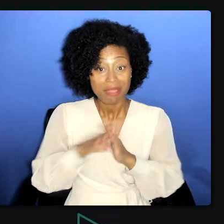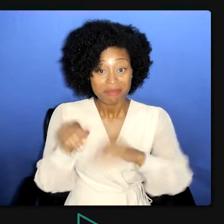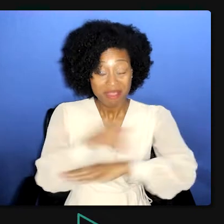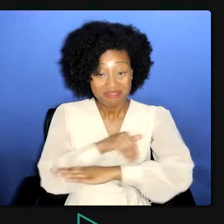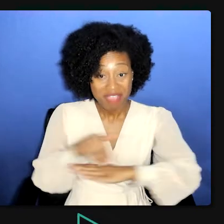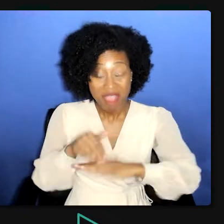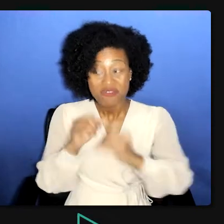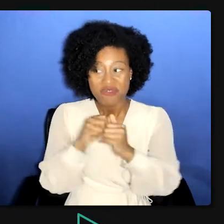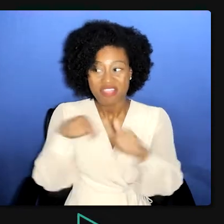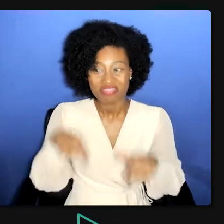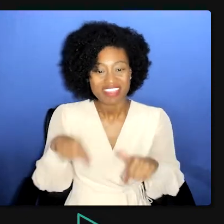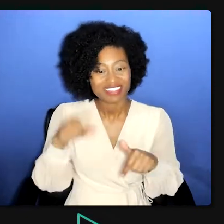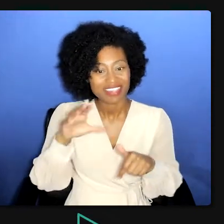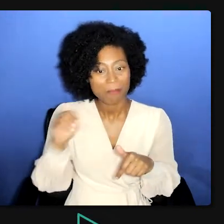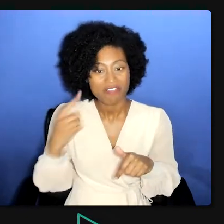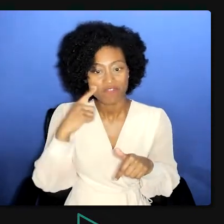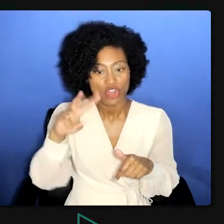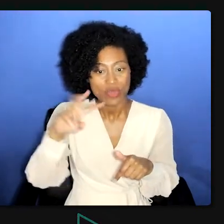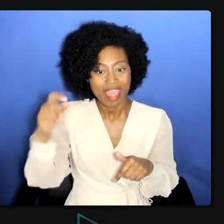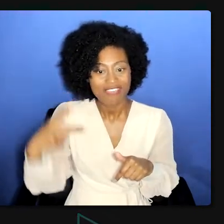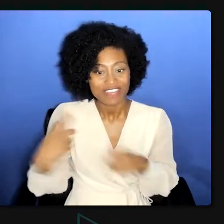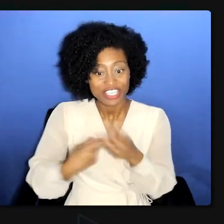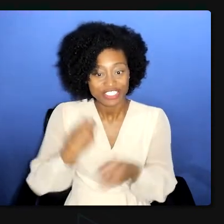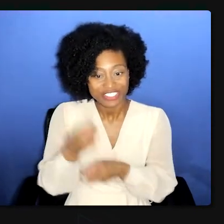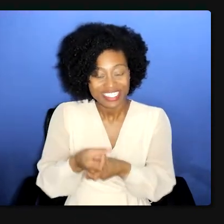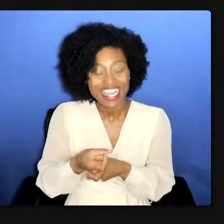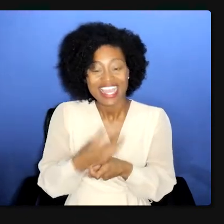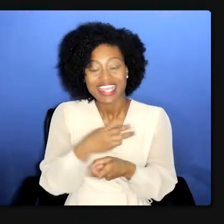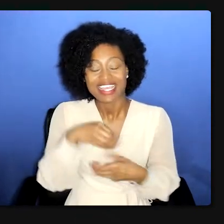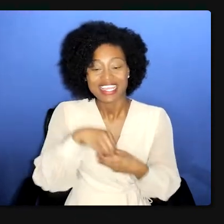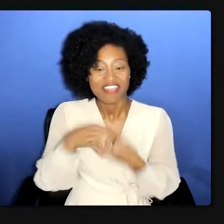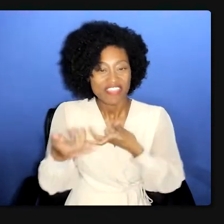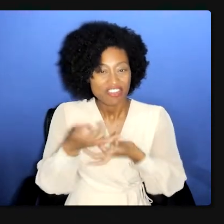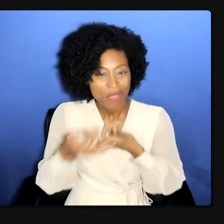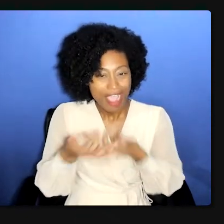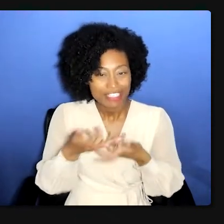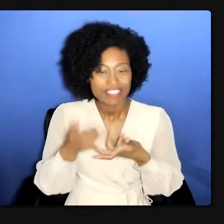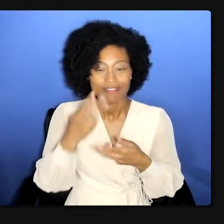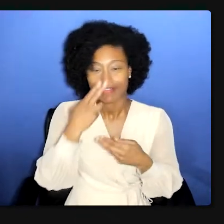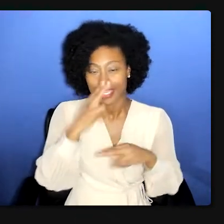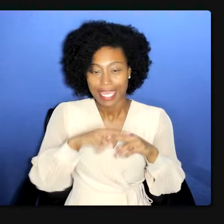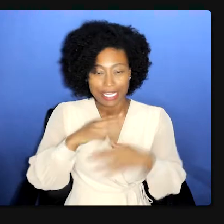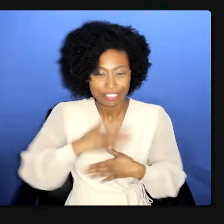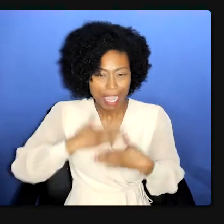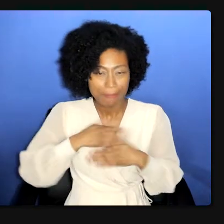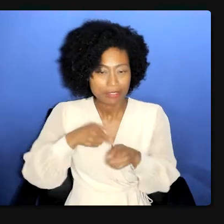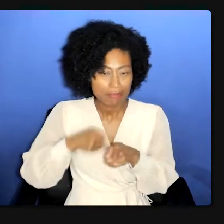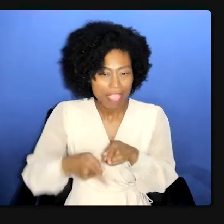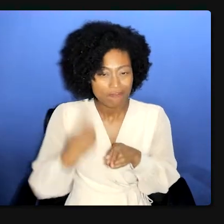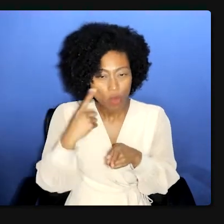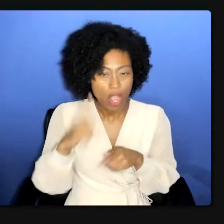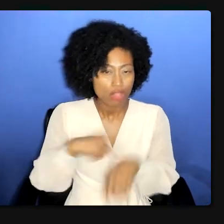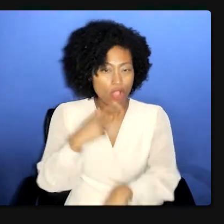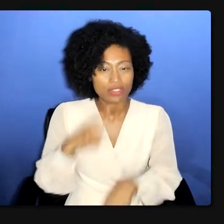And I've been with the company about two and a half years and in the interactive entertainment space